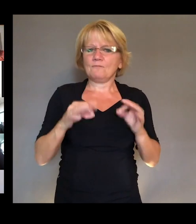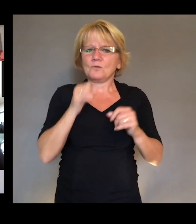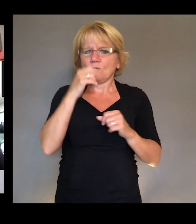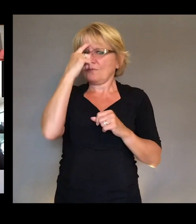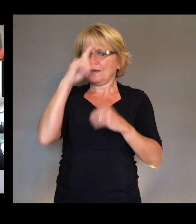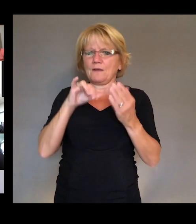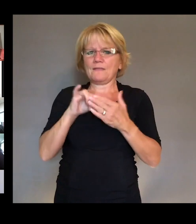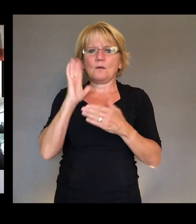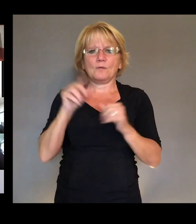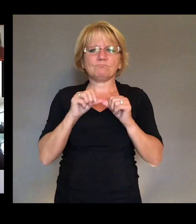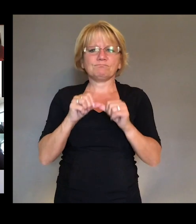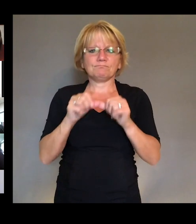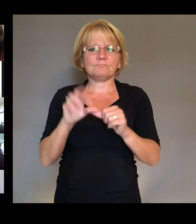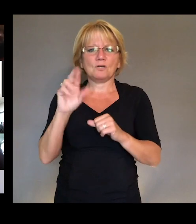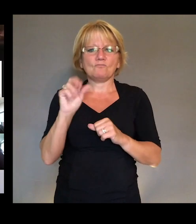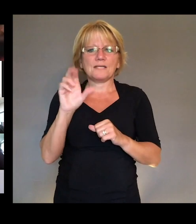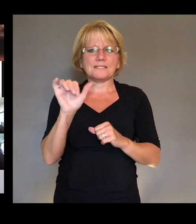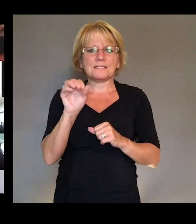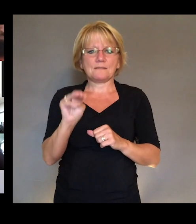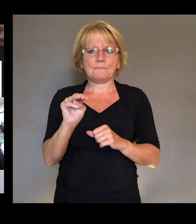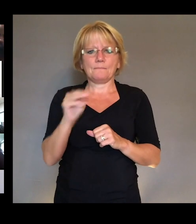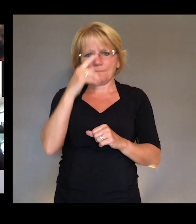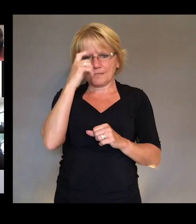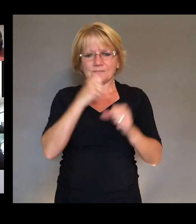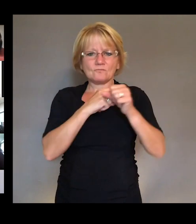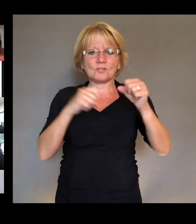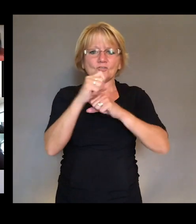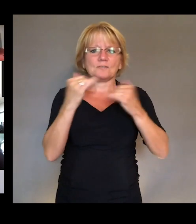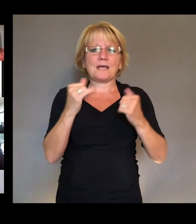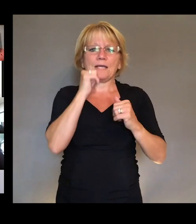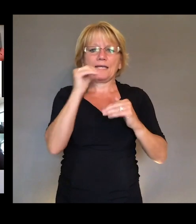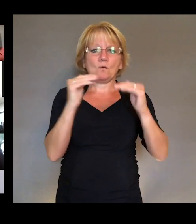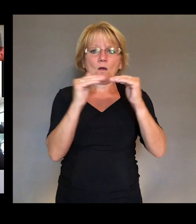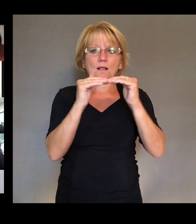then we do perpetuate racism because structures of inequality that are present now,